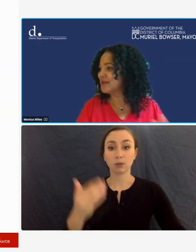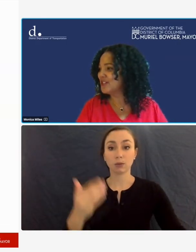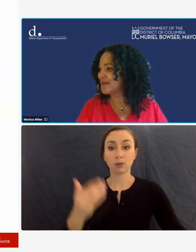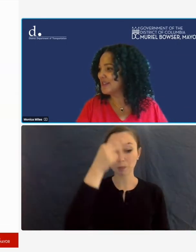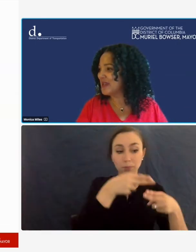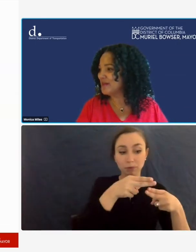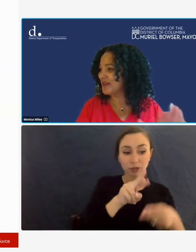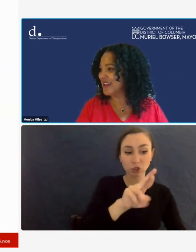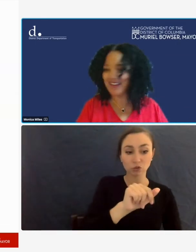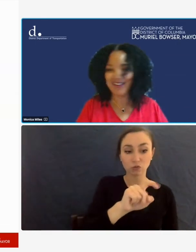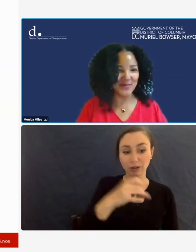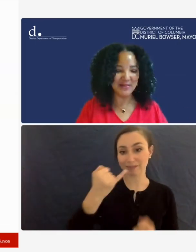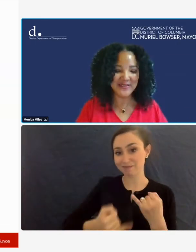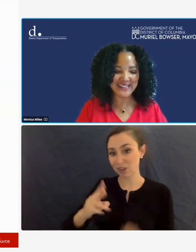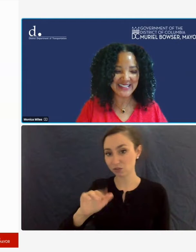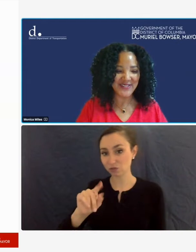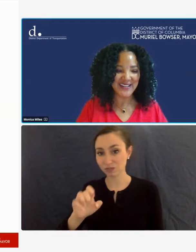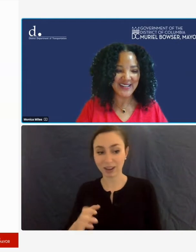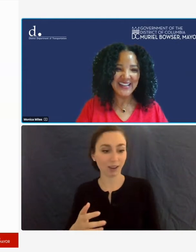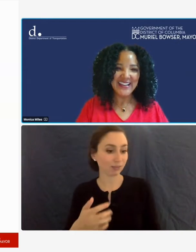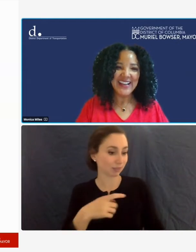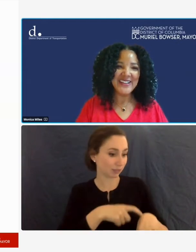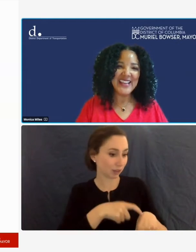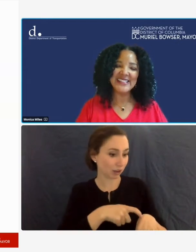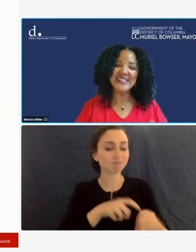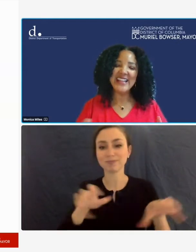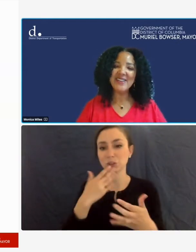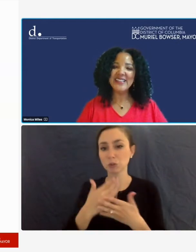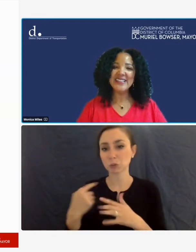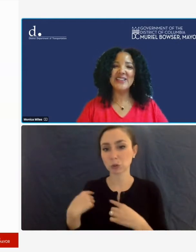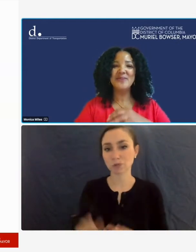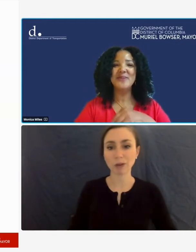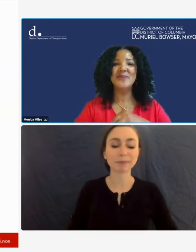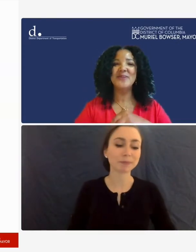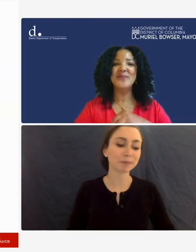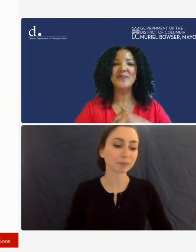my time okay i'm doing good so far okay so now let's go through another example